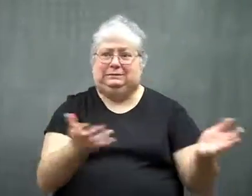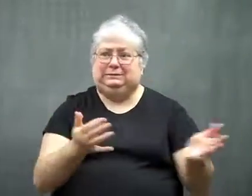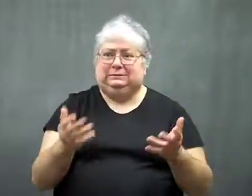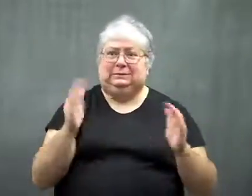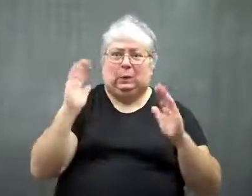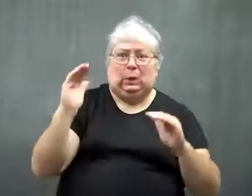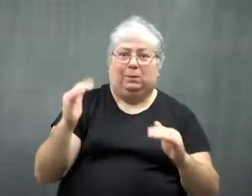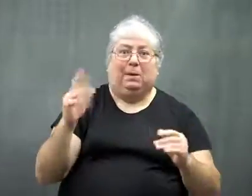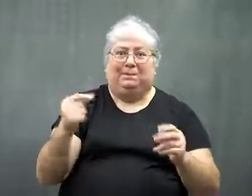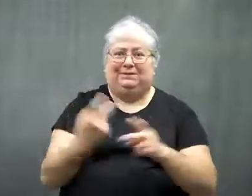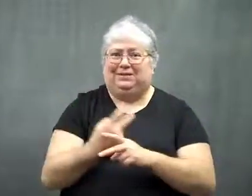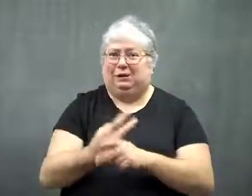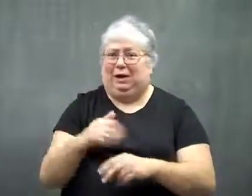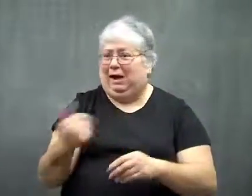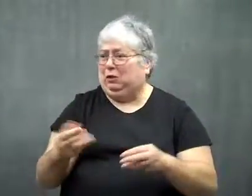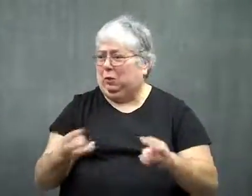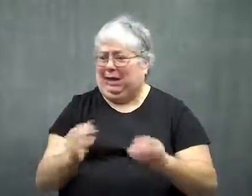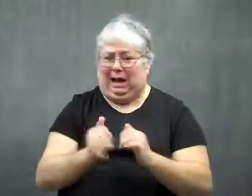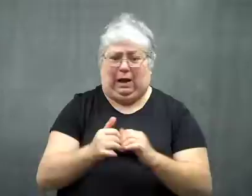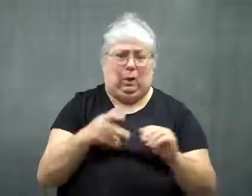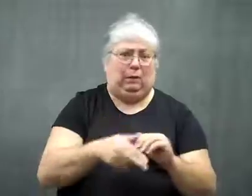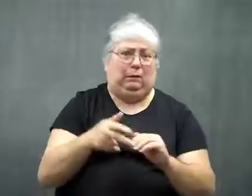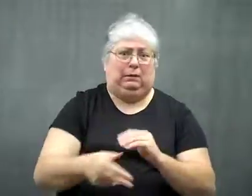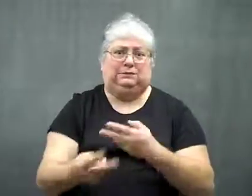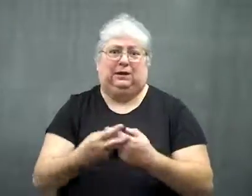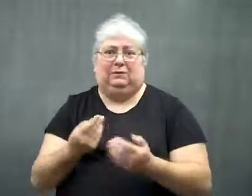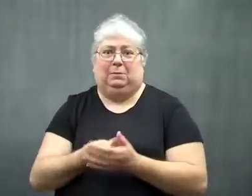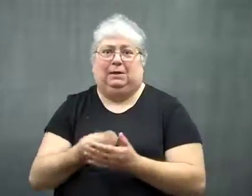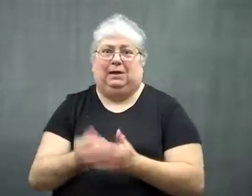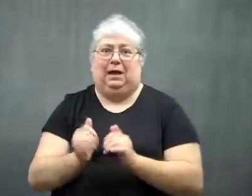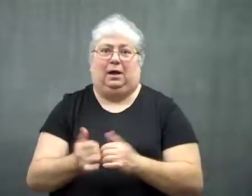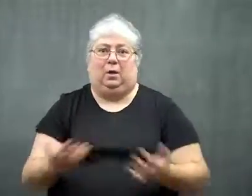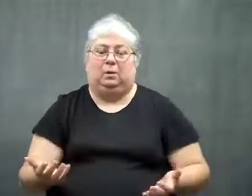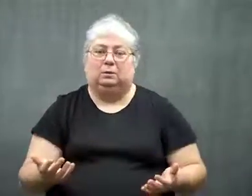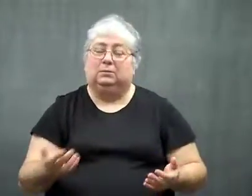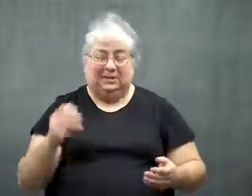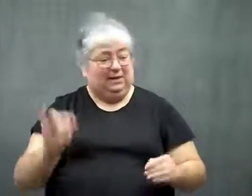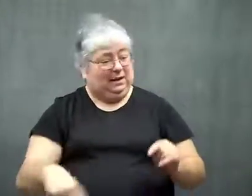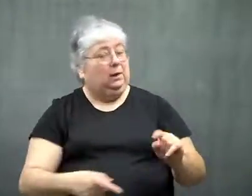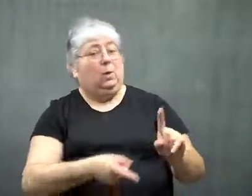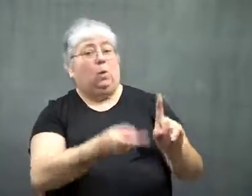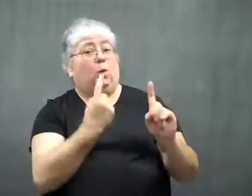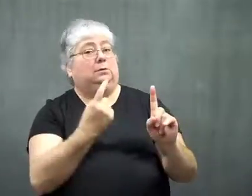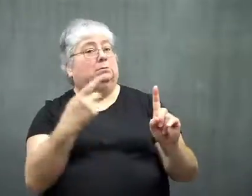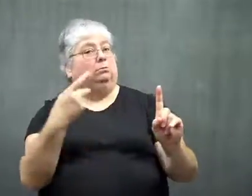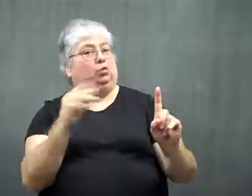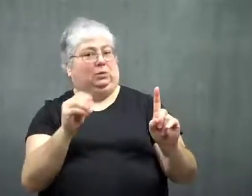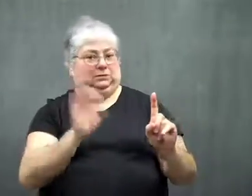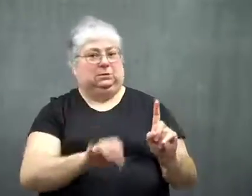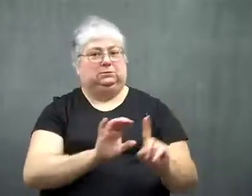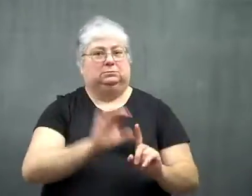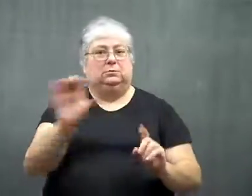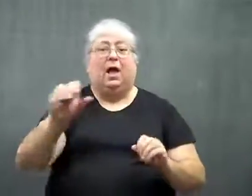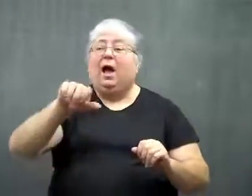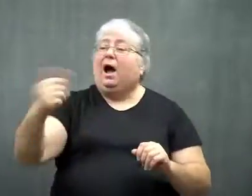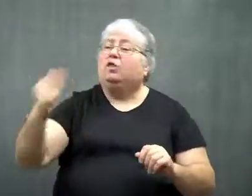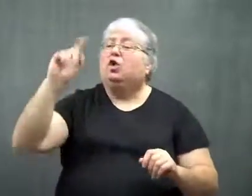They're hoping to get it so they can figure out some other way of getting the money.